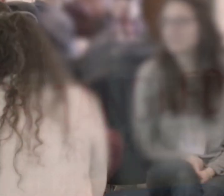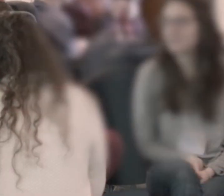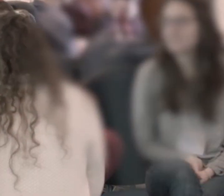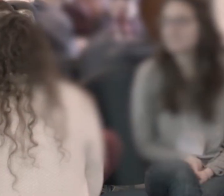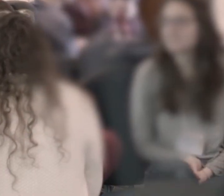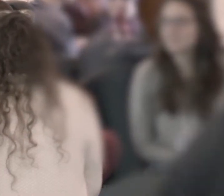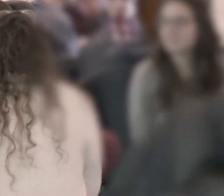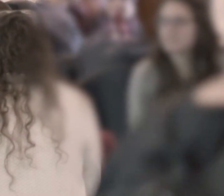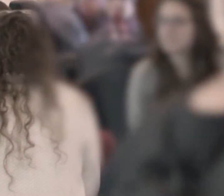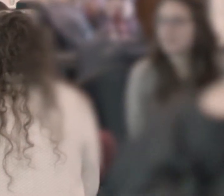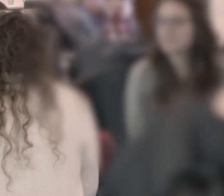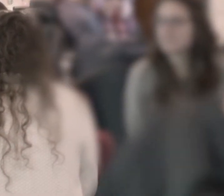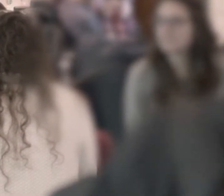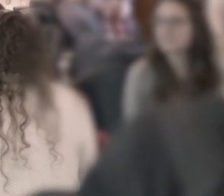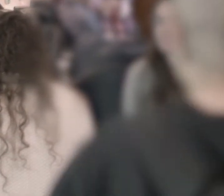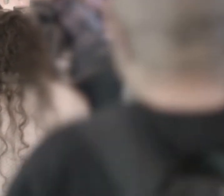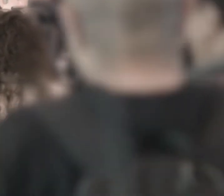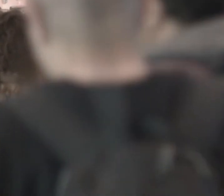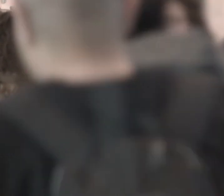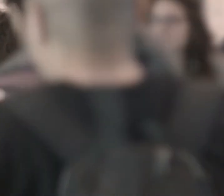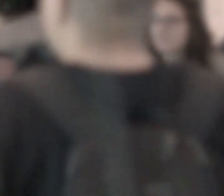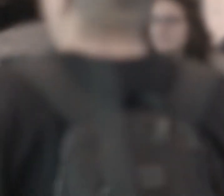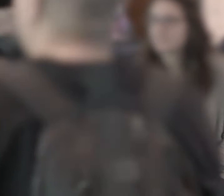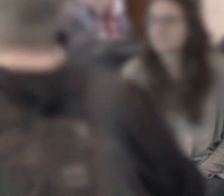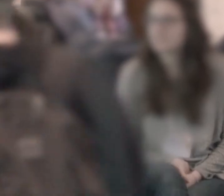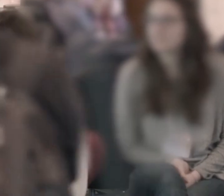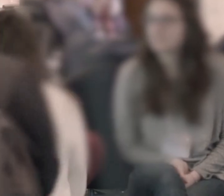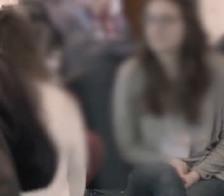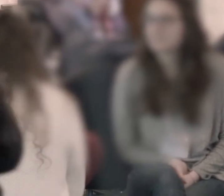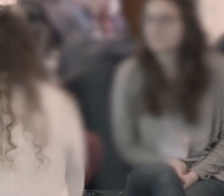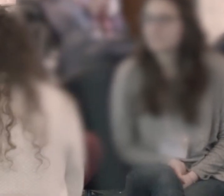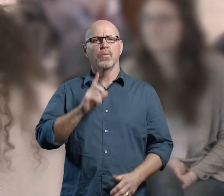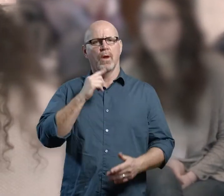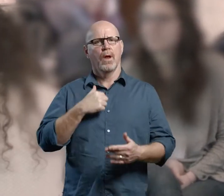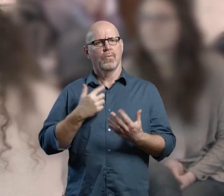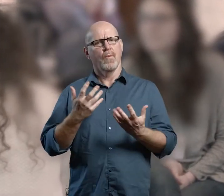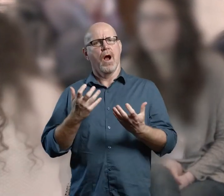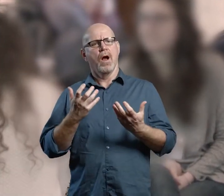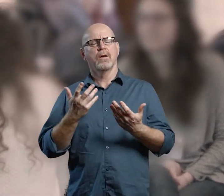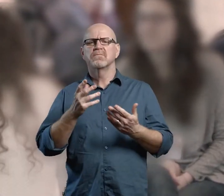Eliza is sitting in a conference room with her laptop. She is talking to a person off screen and waves across the room.